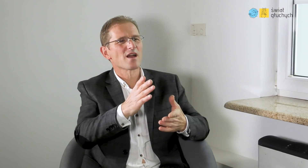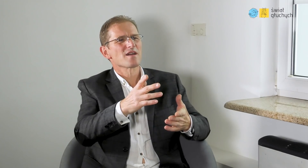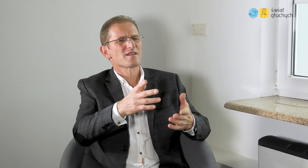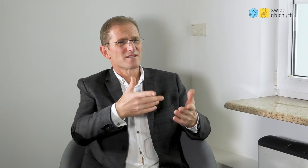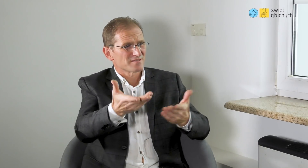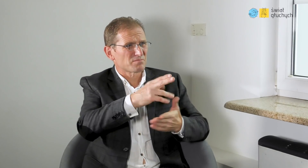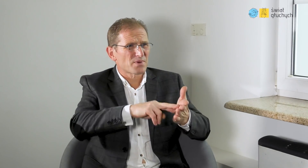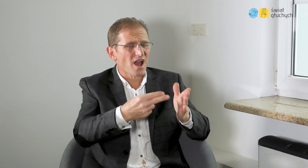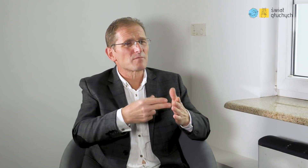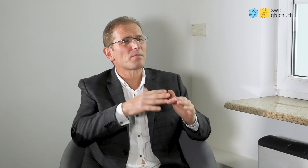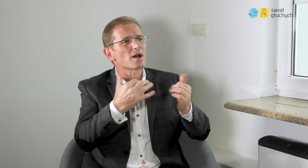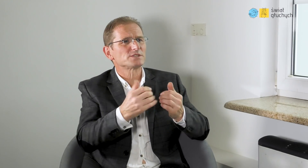There is Ms. Wroblewska in the parliament,